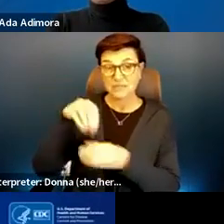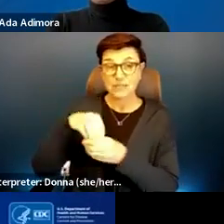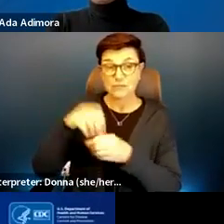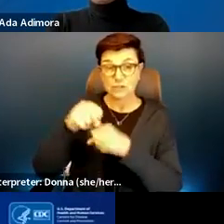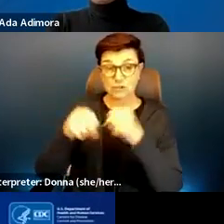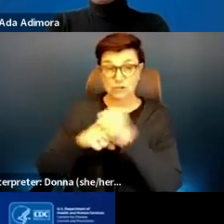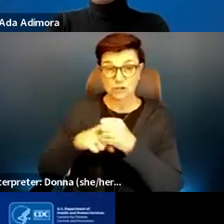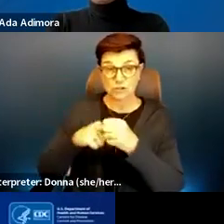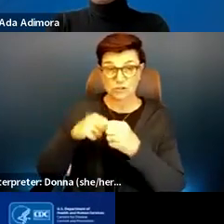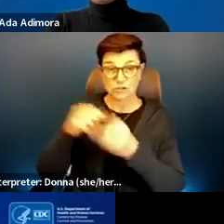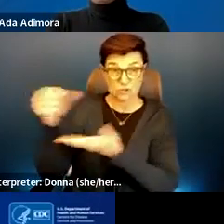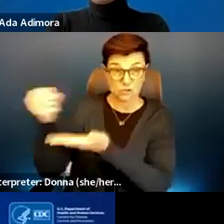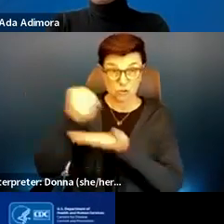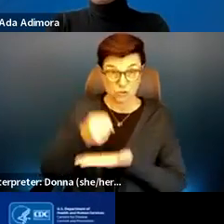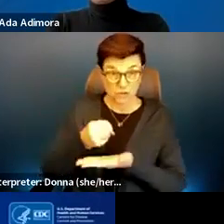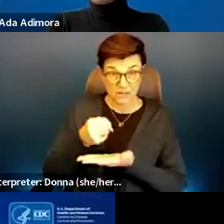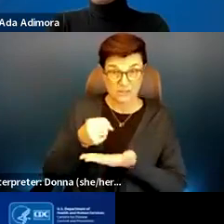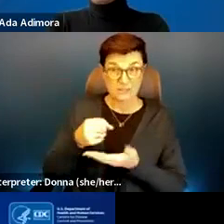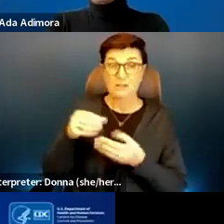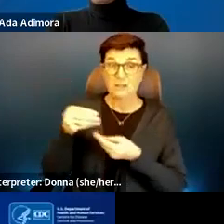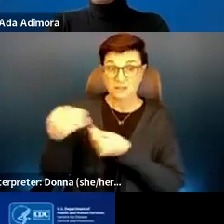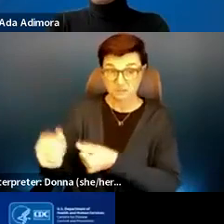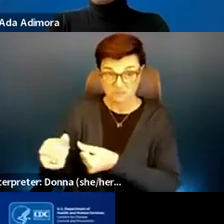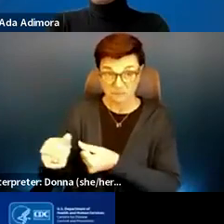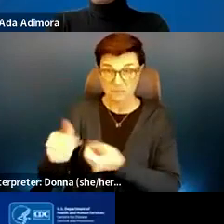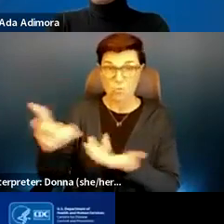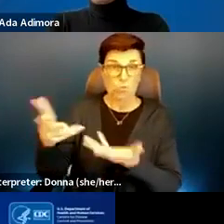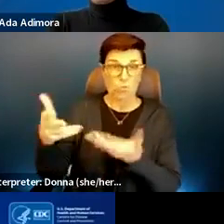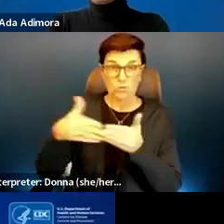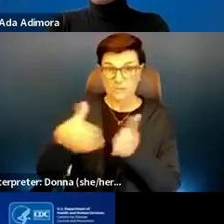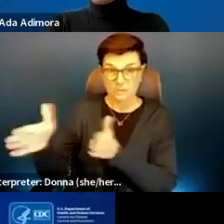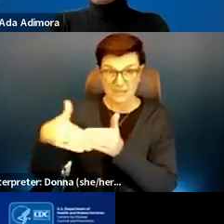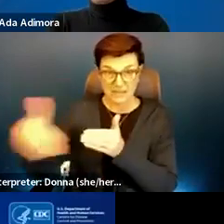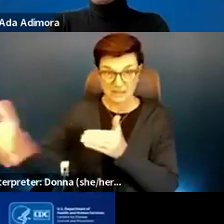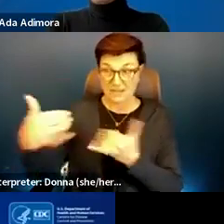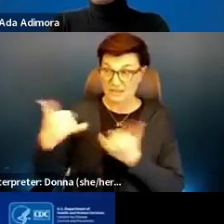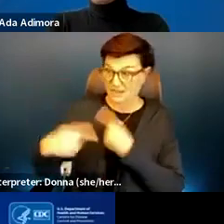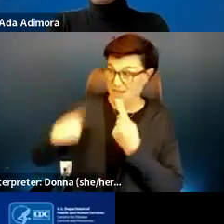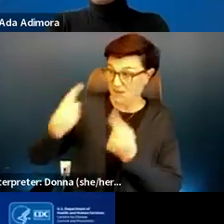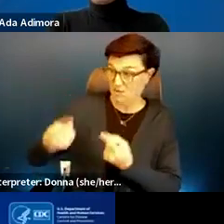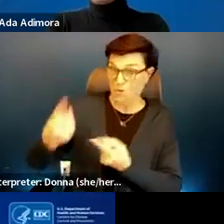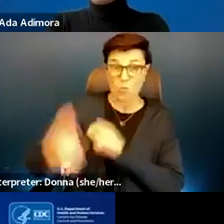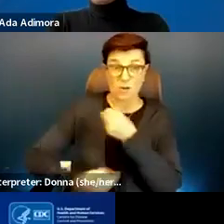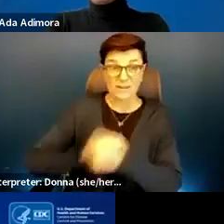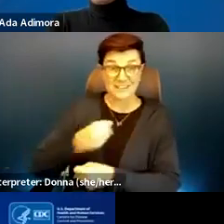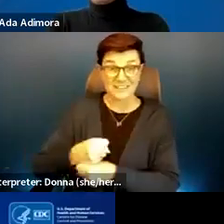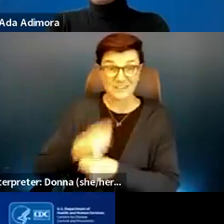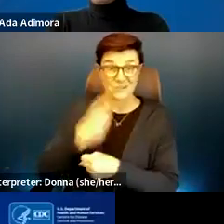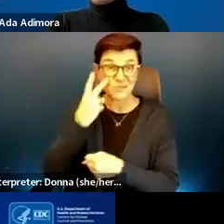and we're really delighted today to have Dr. Les Dauphin, who's the director of CDC's proposed National Center